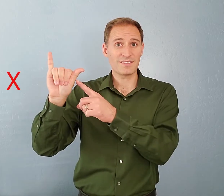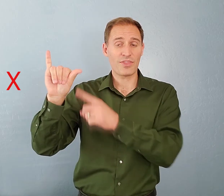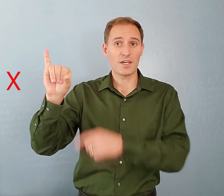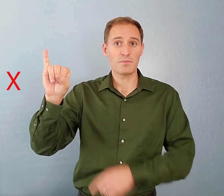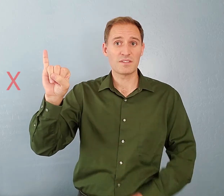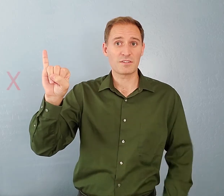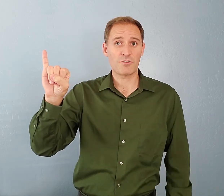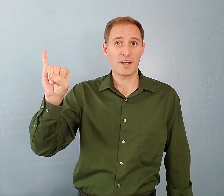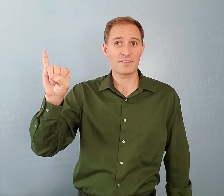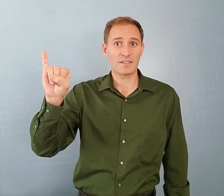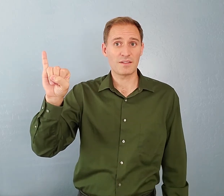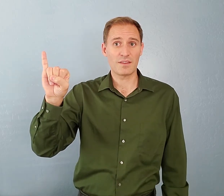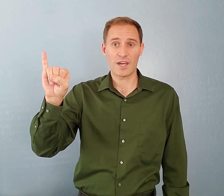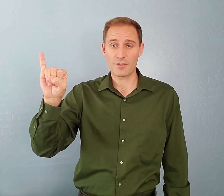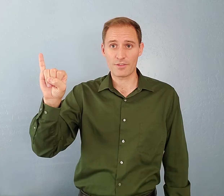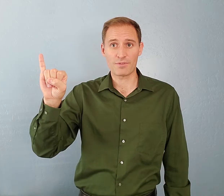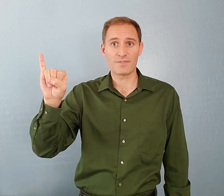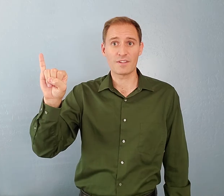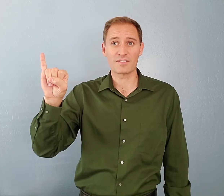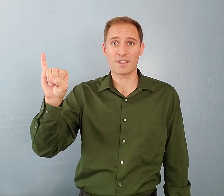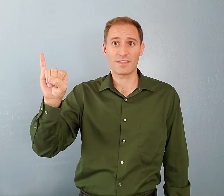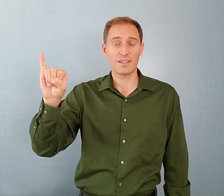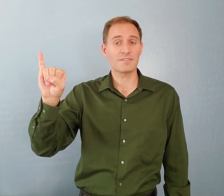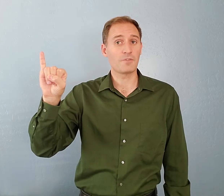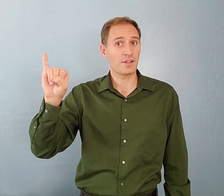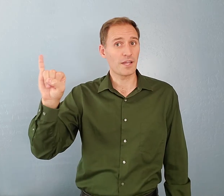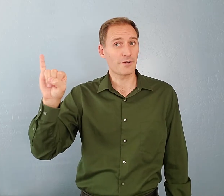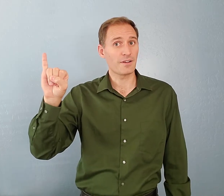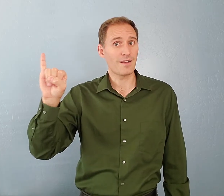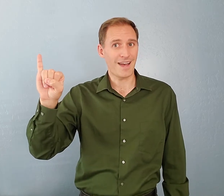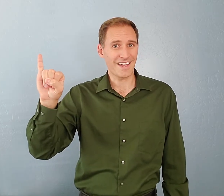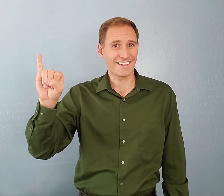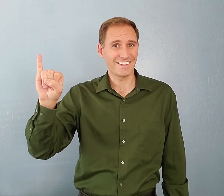thumb is crossing the other three fingers like this for the letter I.